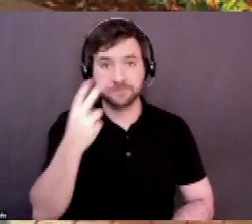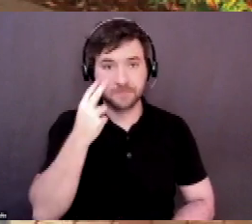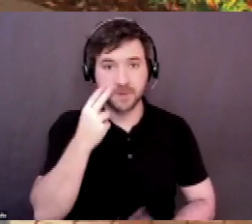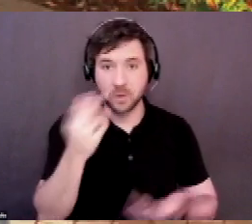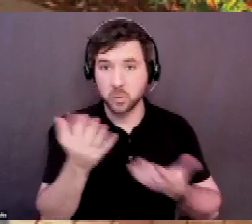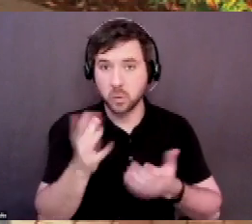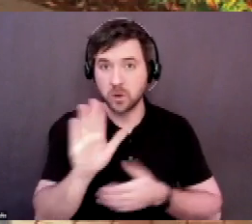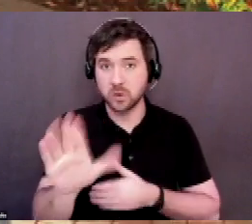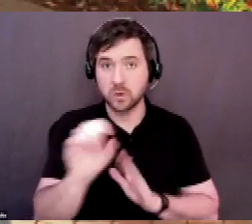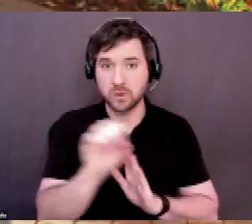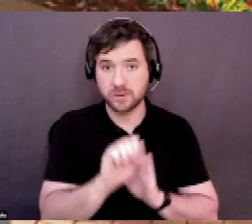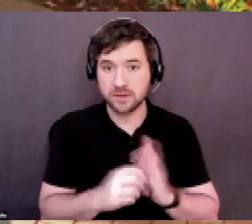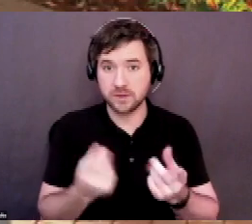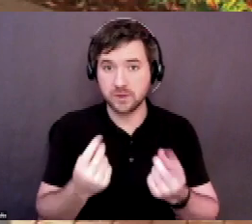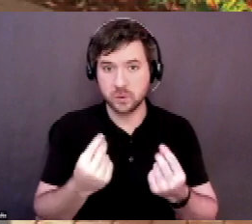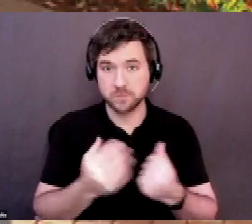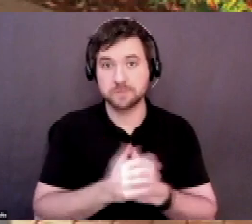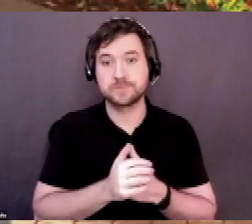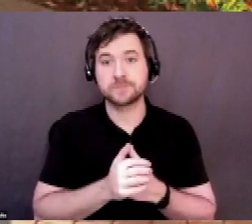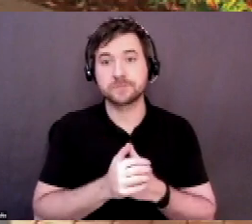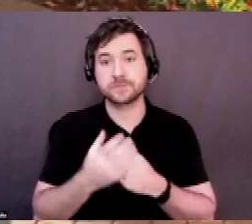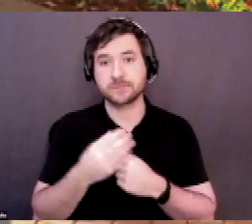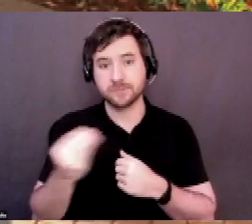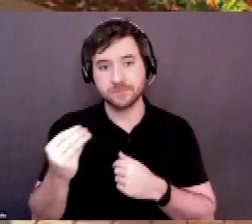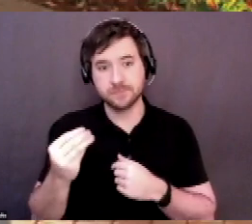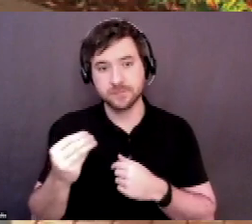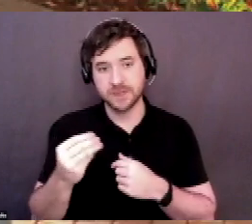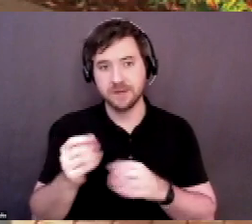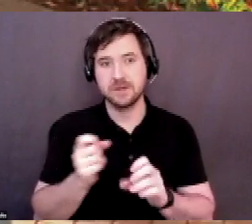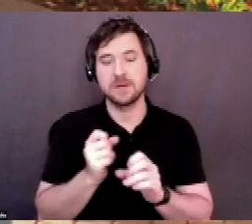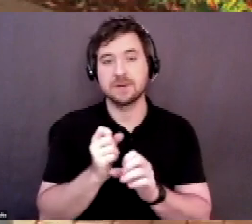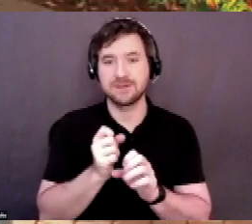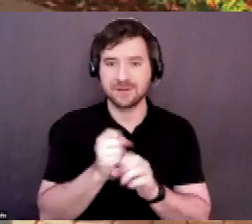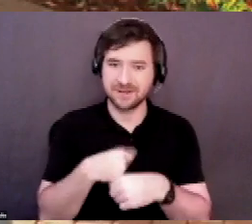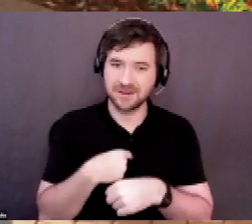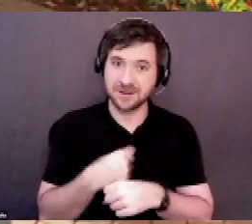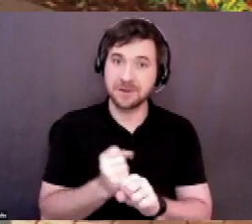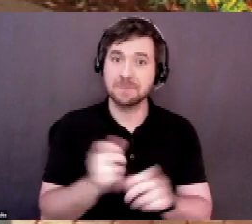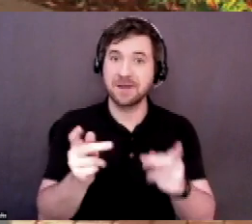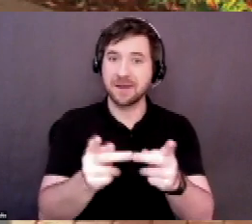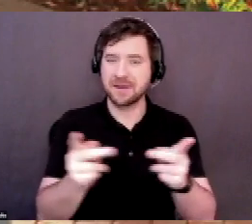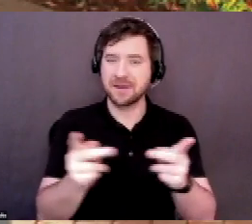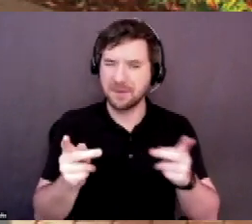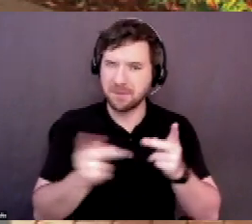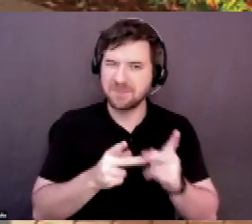doing and make a place at the table for yourself.